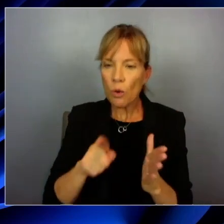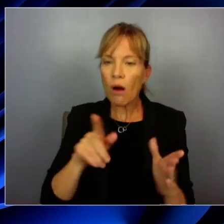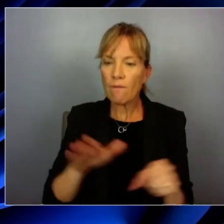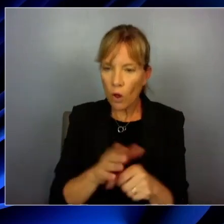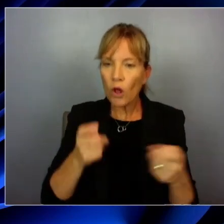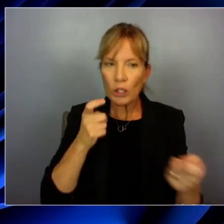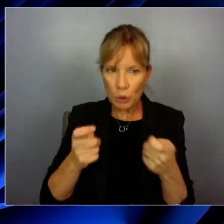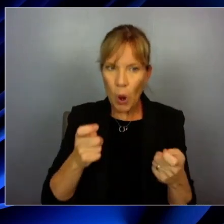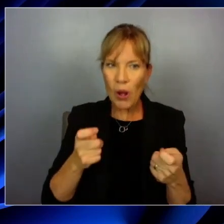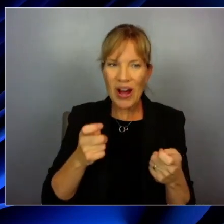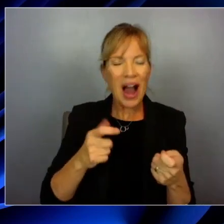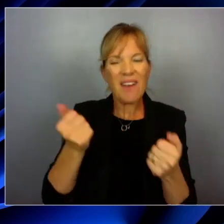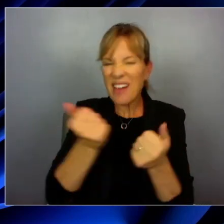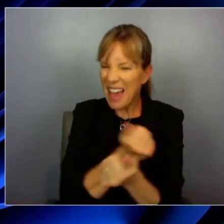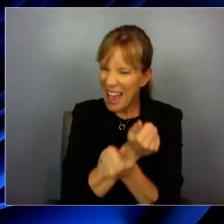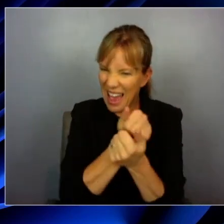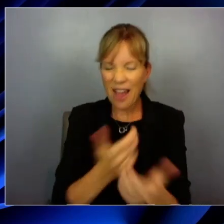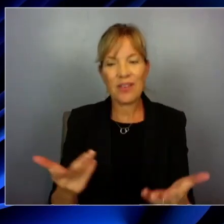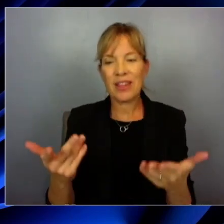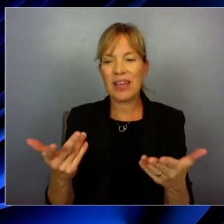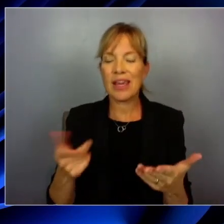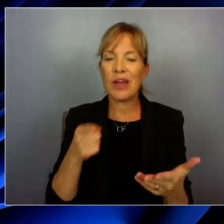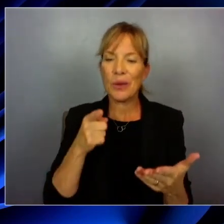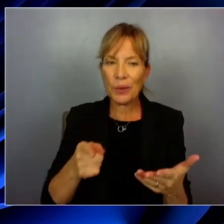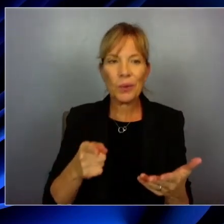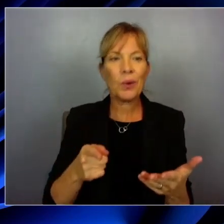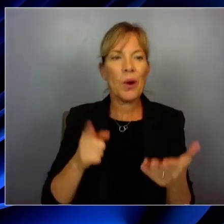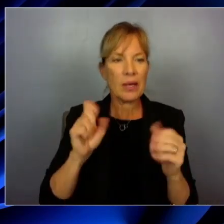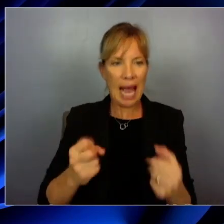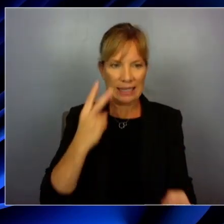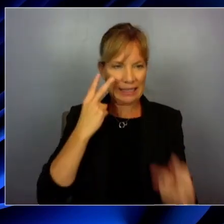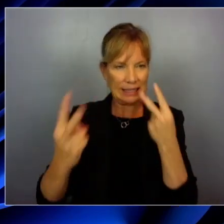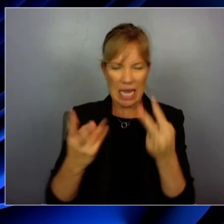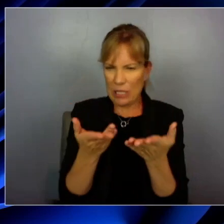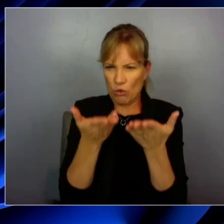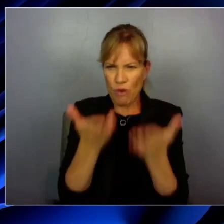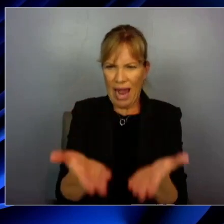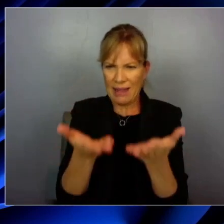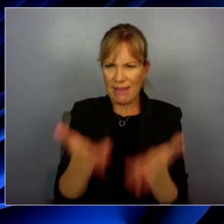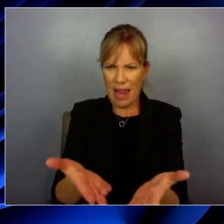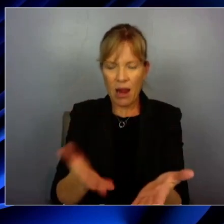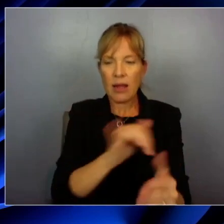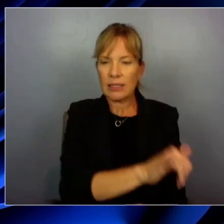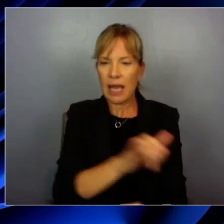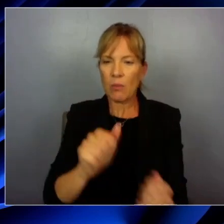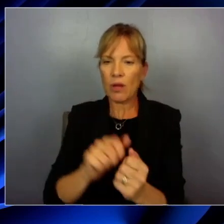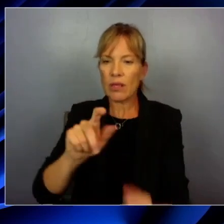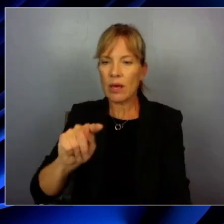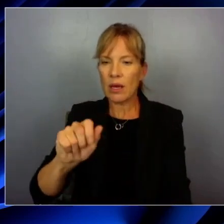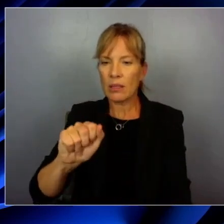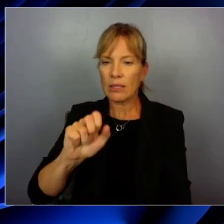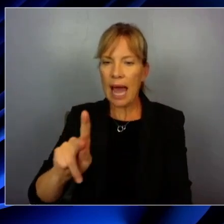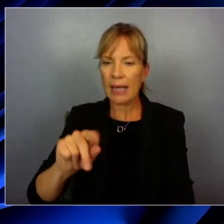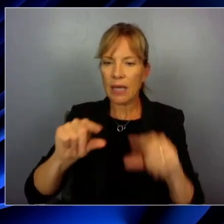Everything that you can see is right there. Same with the taskbar. It's very nice and centered